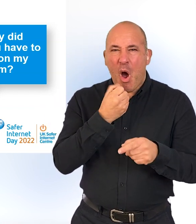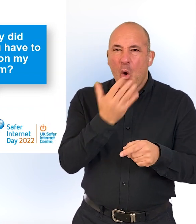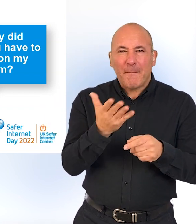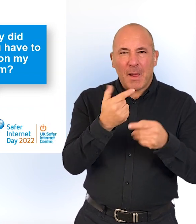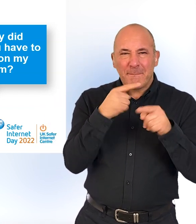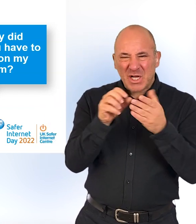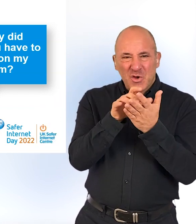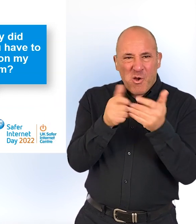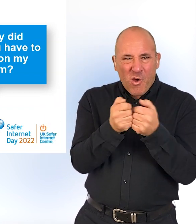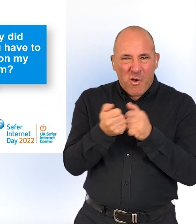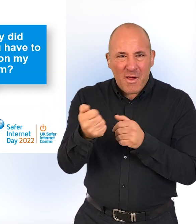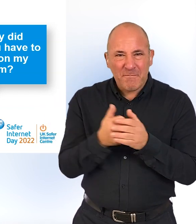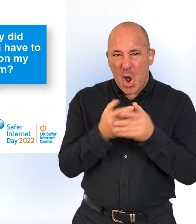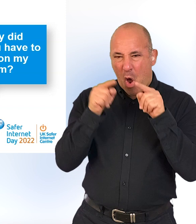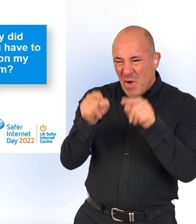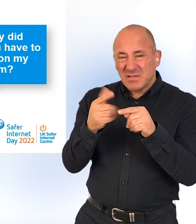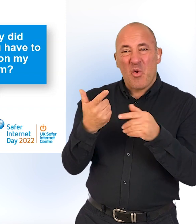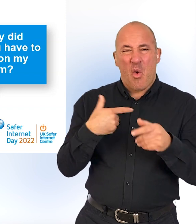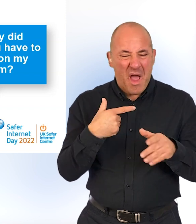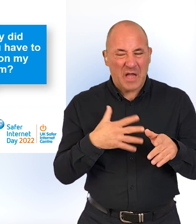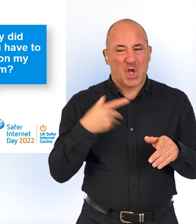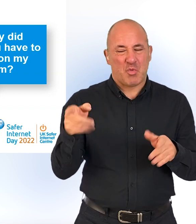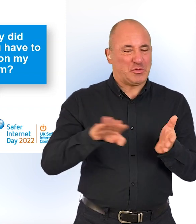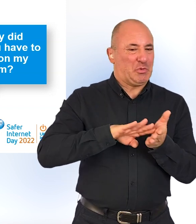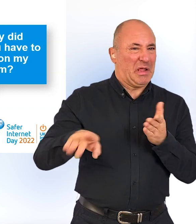through mean messages, harassing behaviour or exclusion.